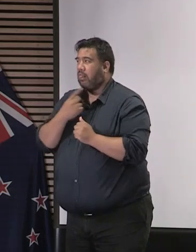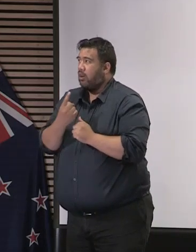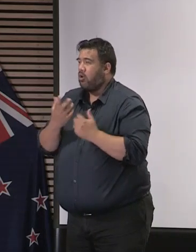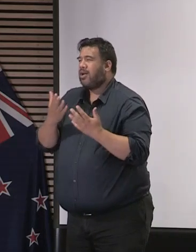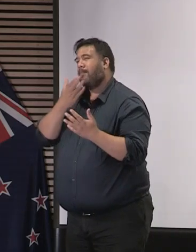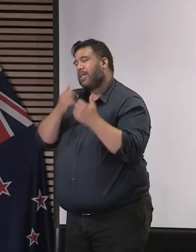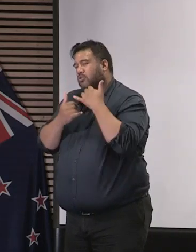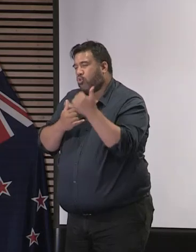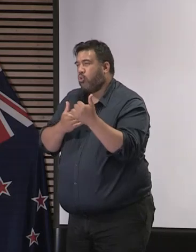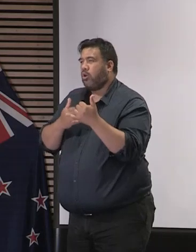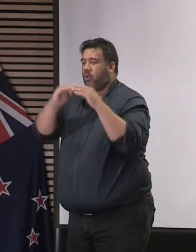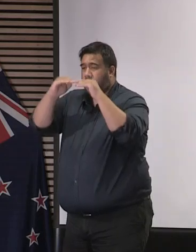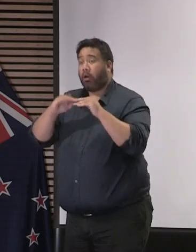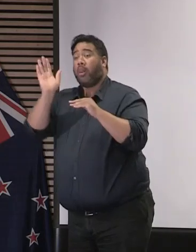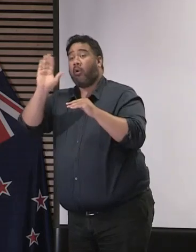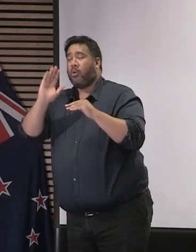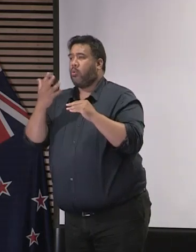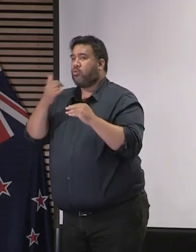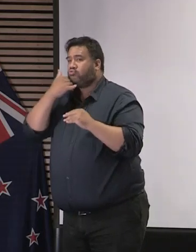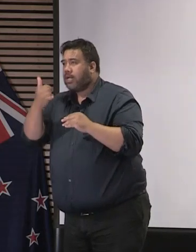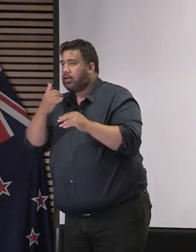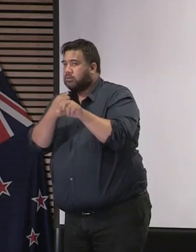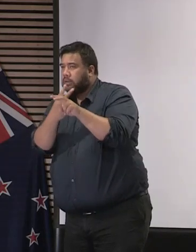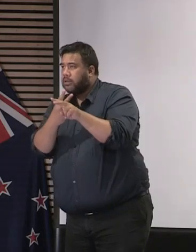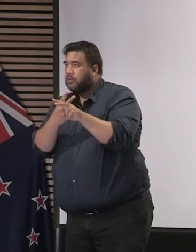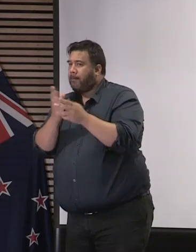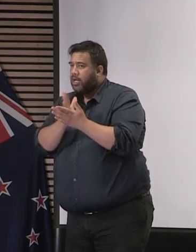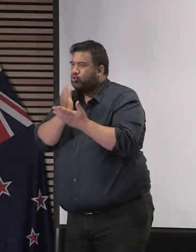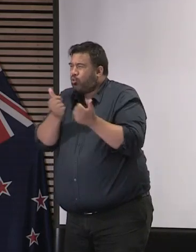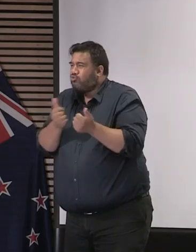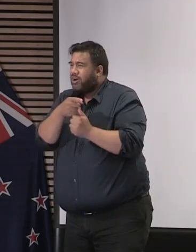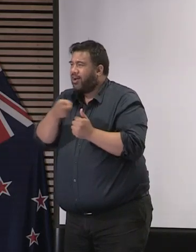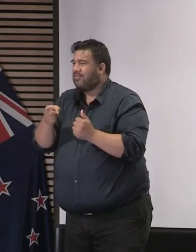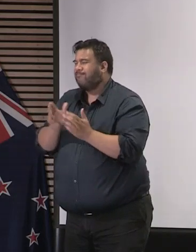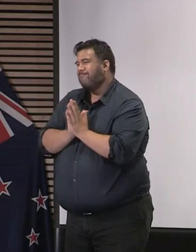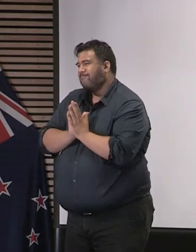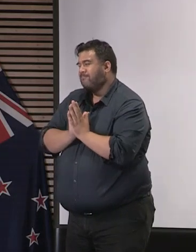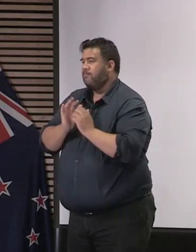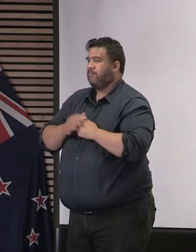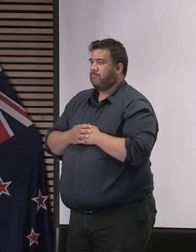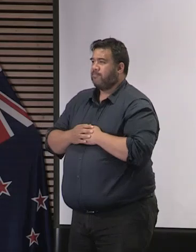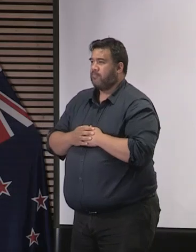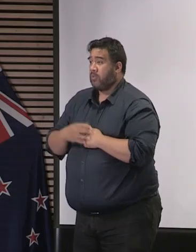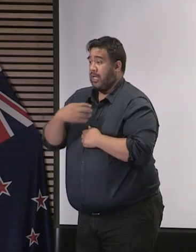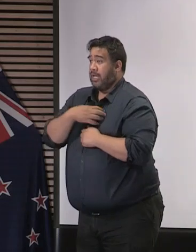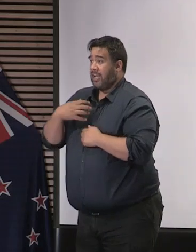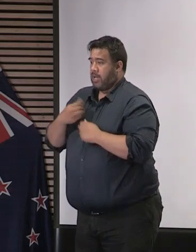really encourage you to give them a call or have a chat over the fence, and just see